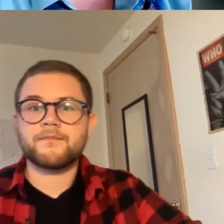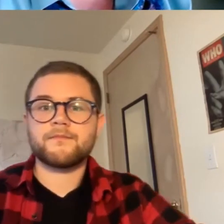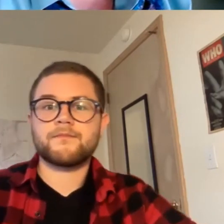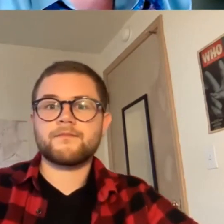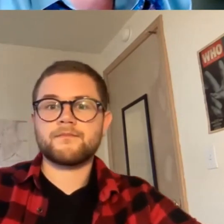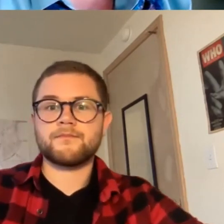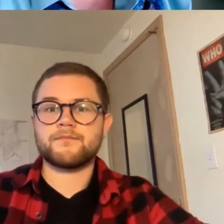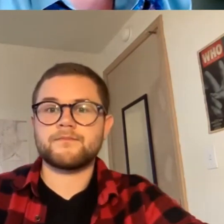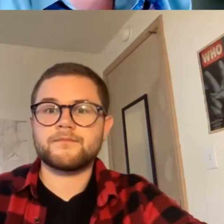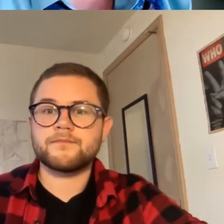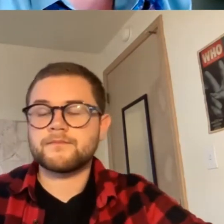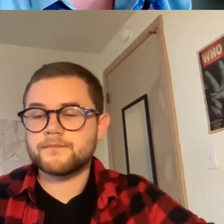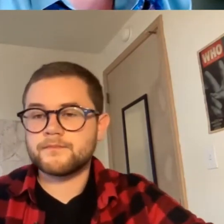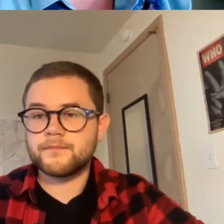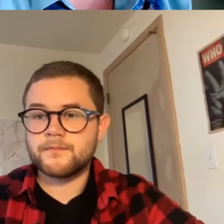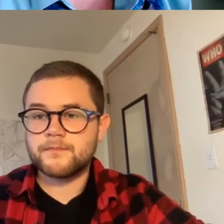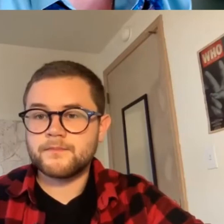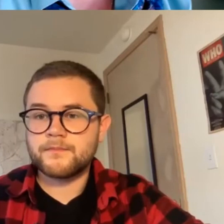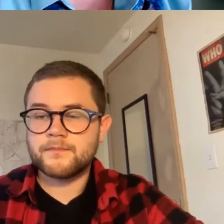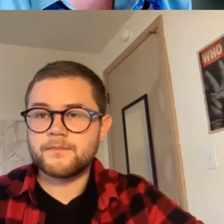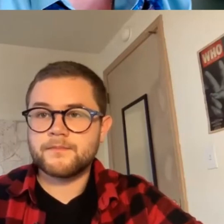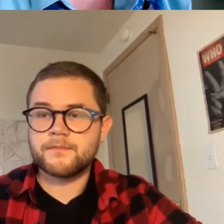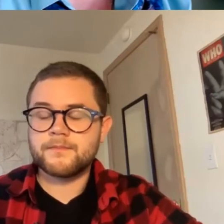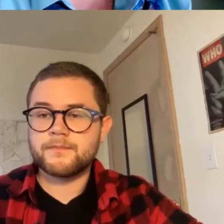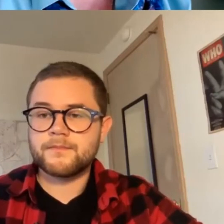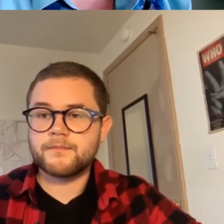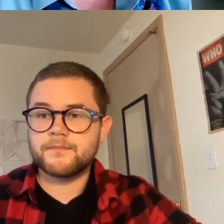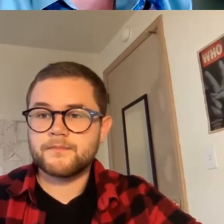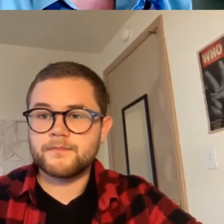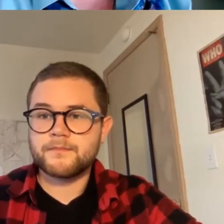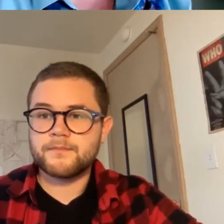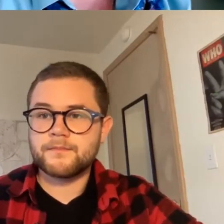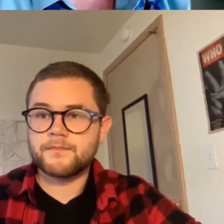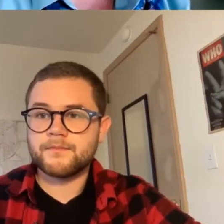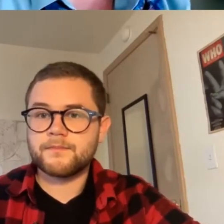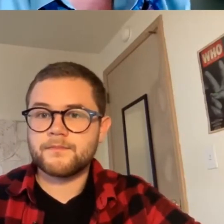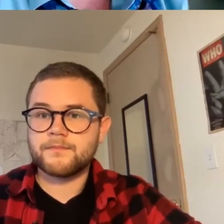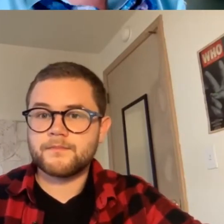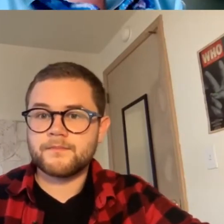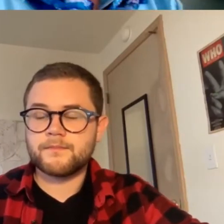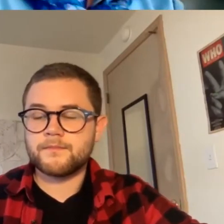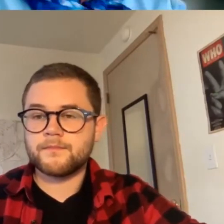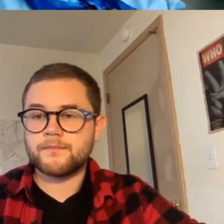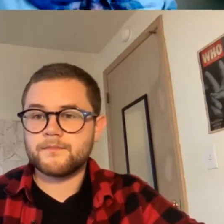"Voted Out: The Psychological Consequences "of Anti-Gay Politics".